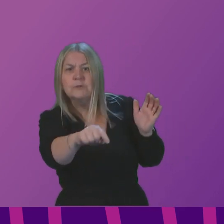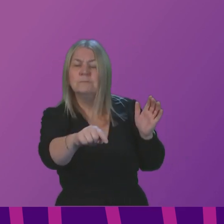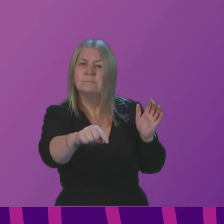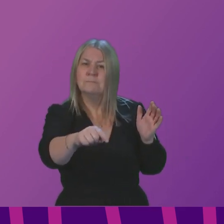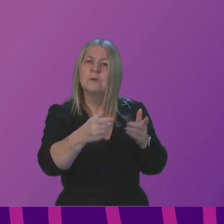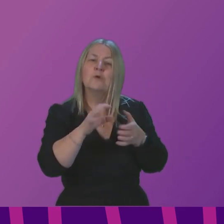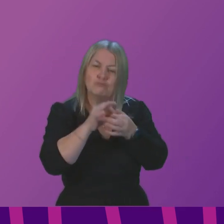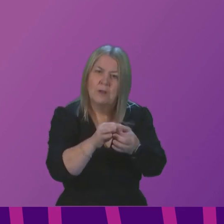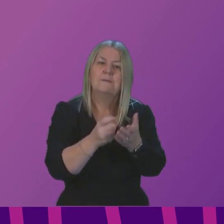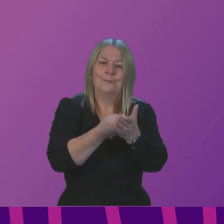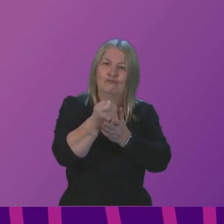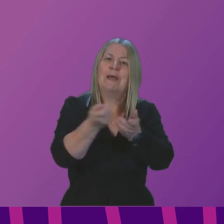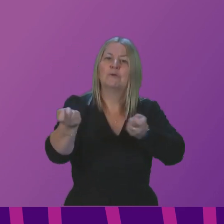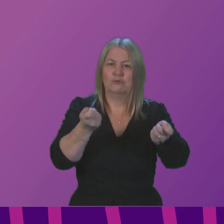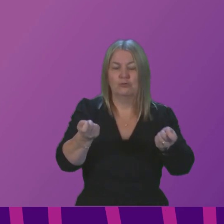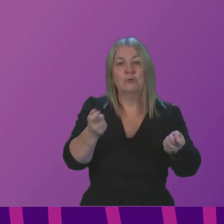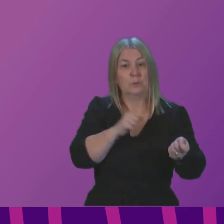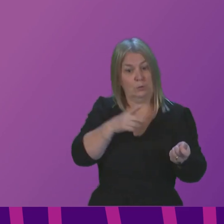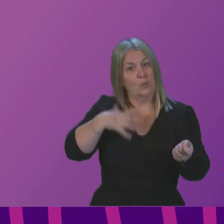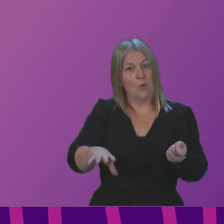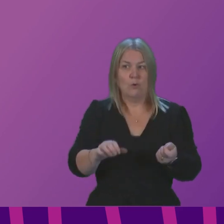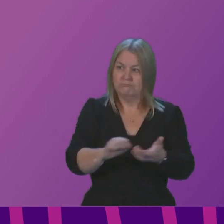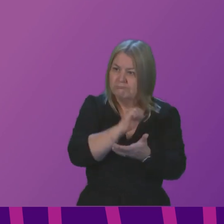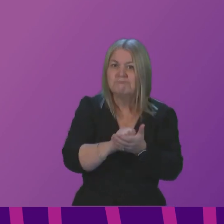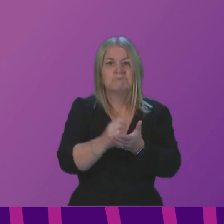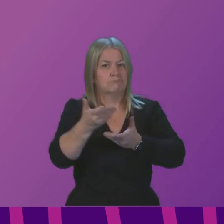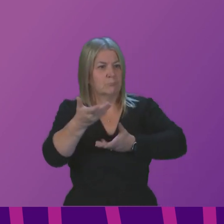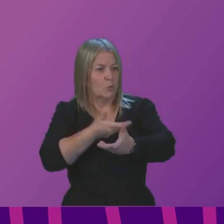rightly wants proper time for consultation and scrutiny of proposed legislation, and